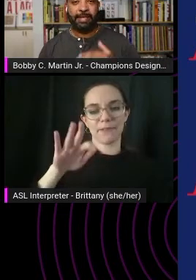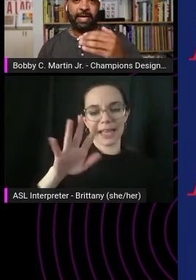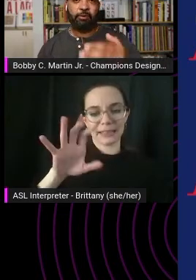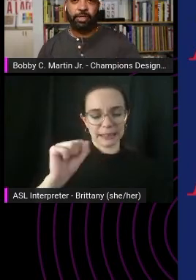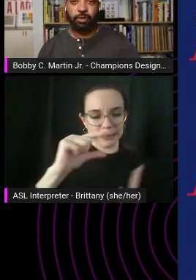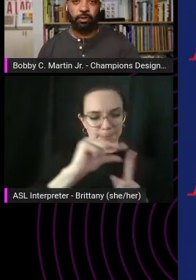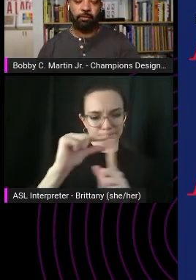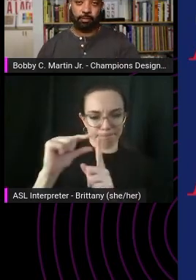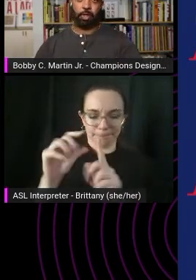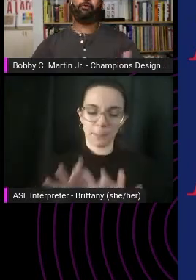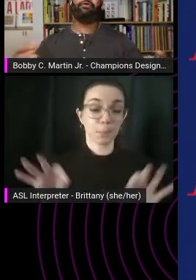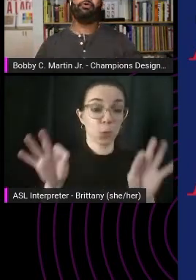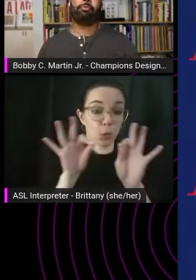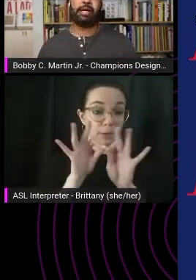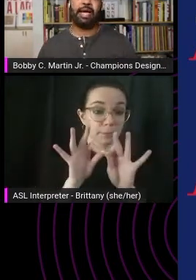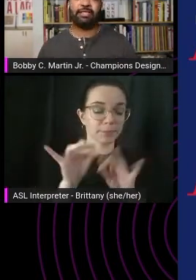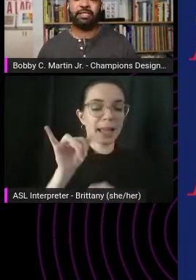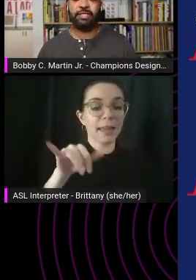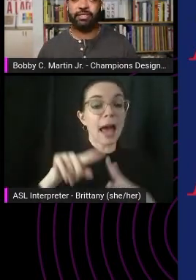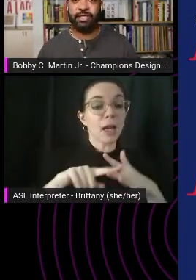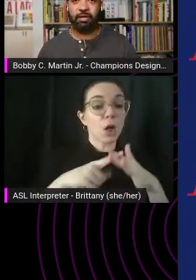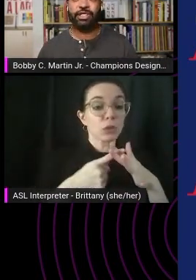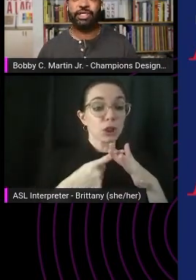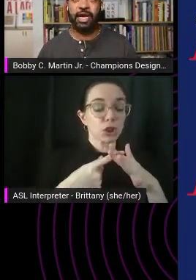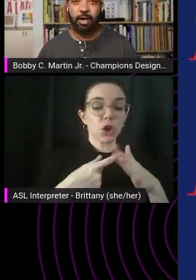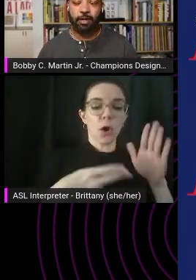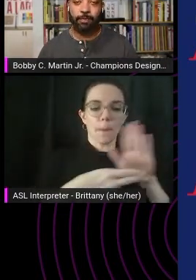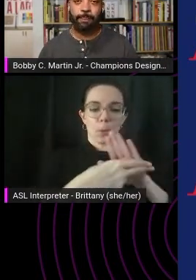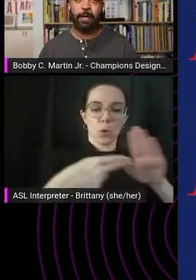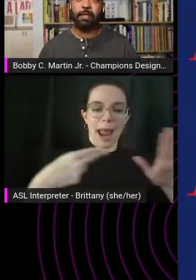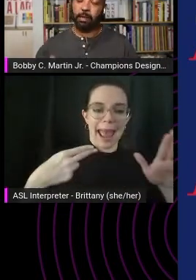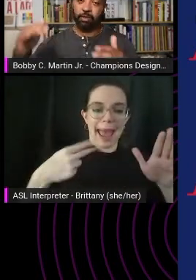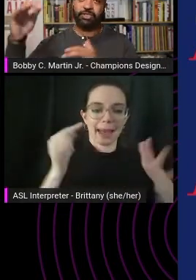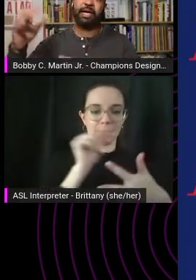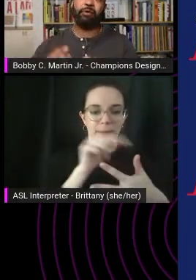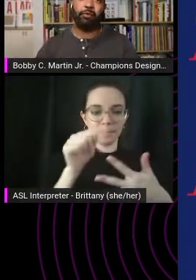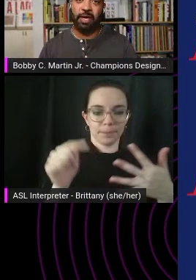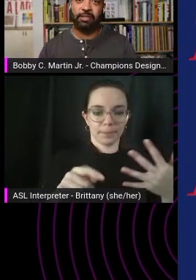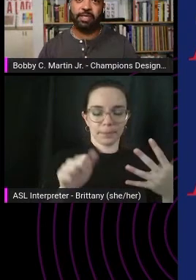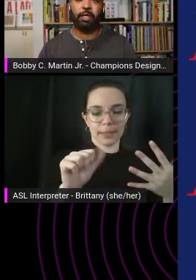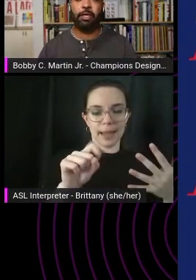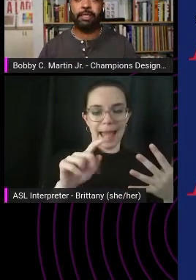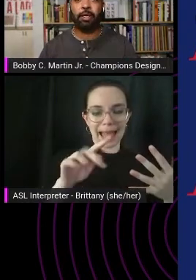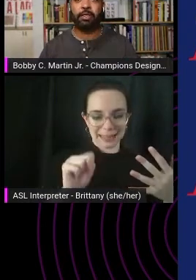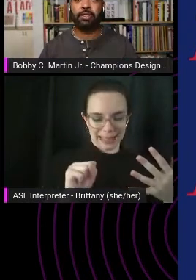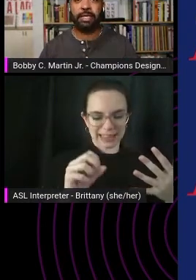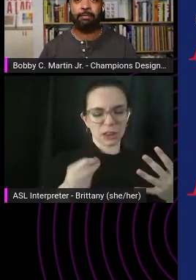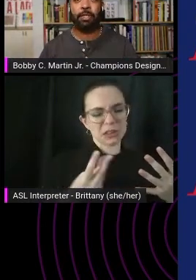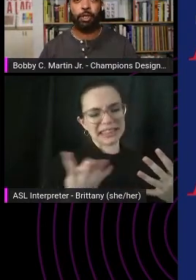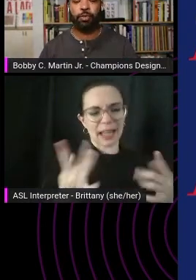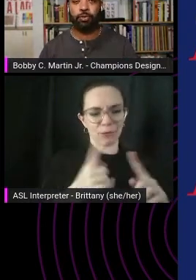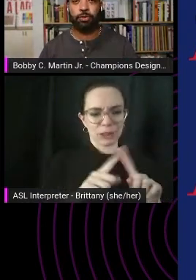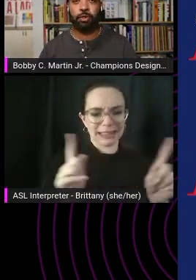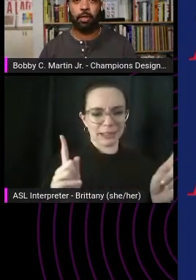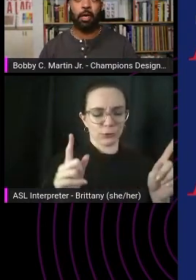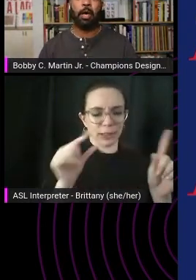In that original overview of the brand assets that Sarah shared, there were several fonts that the Carnegie Hall team used.